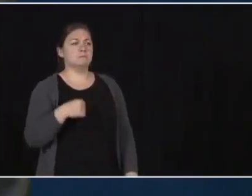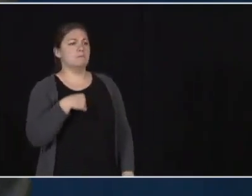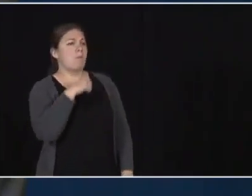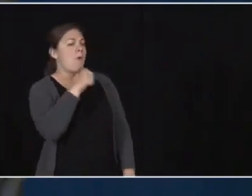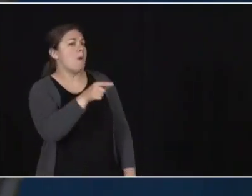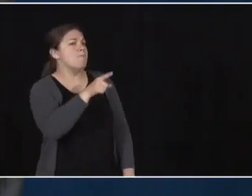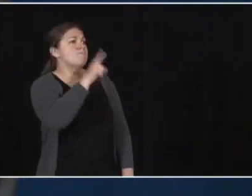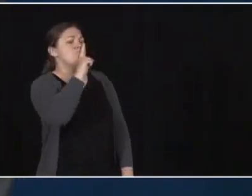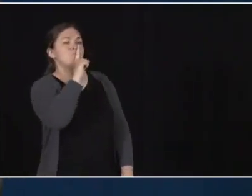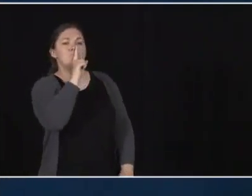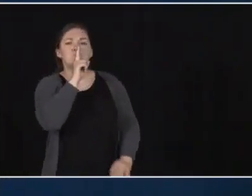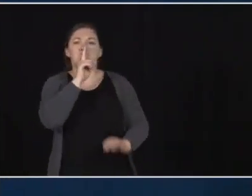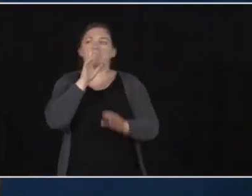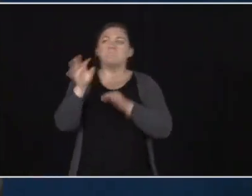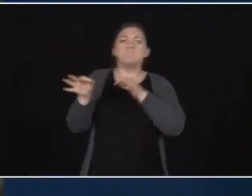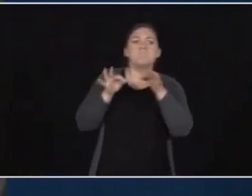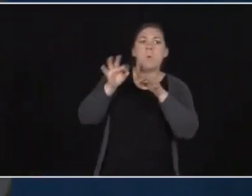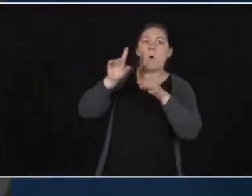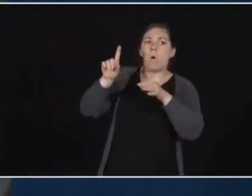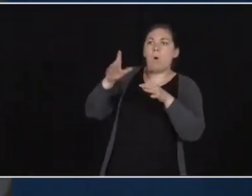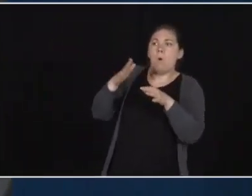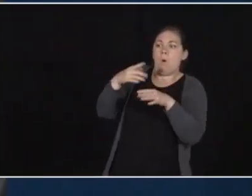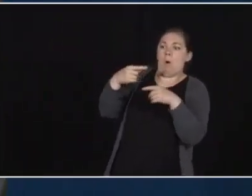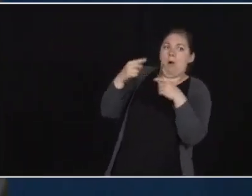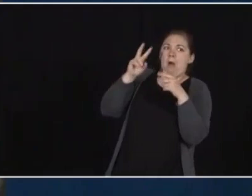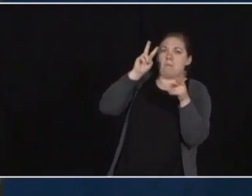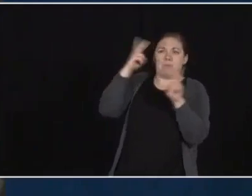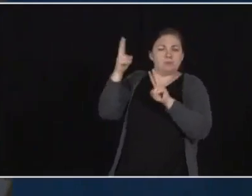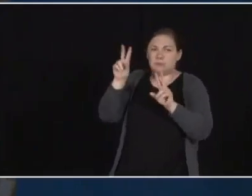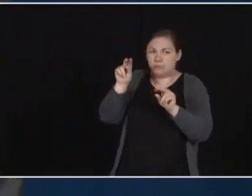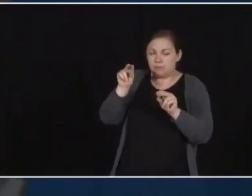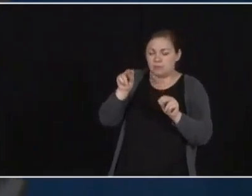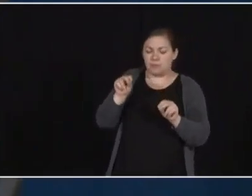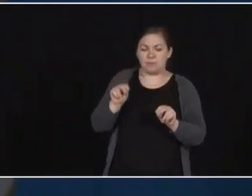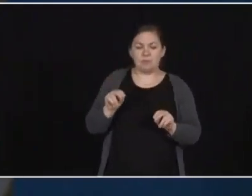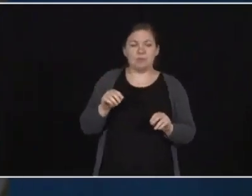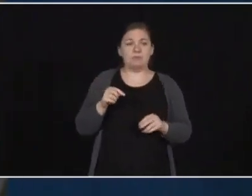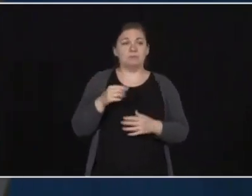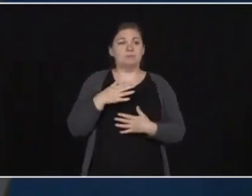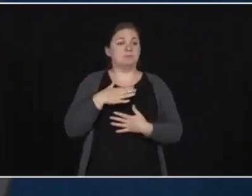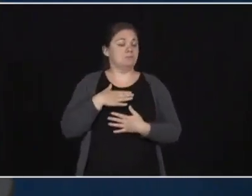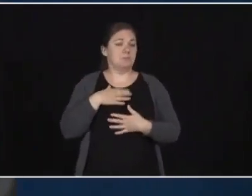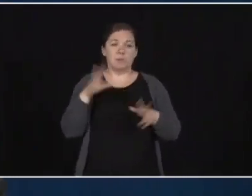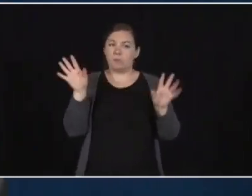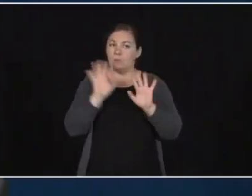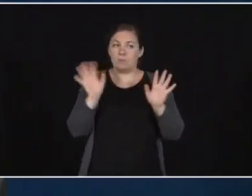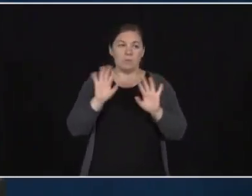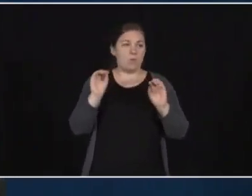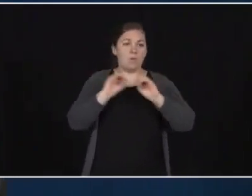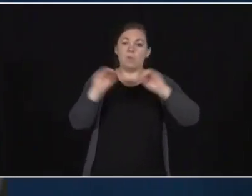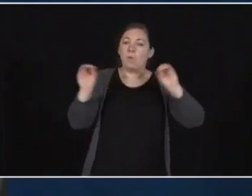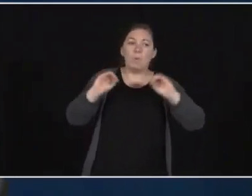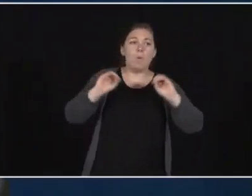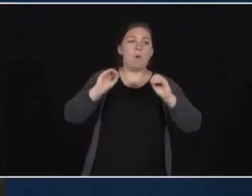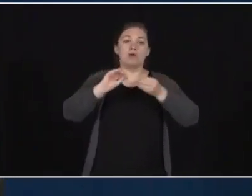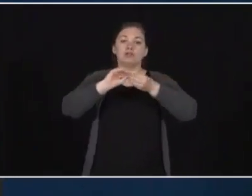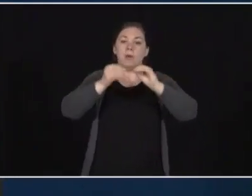Technik first and foremost I did not say that and I apologize if that communication came across If I did it was not factual.